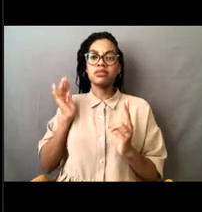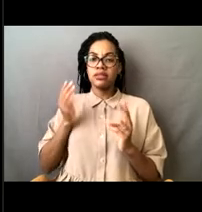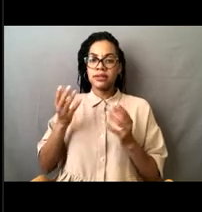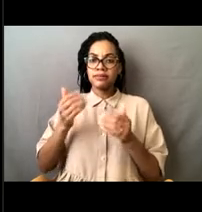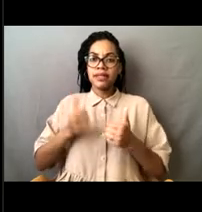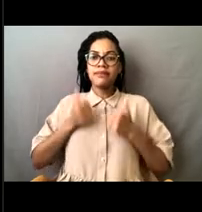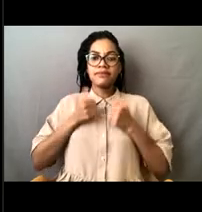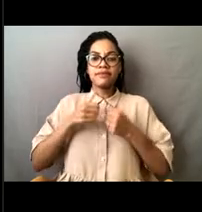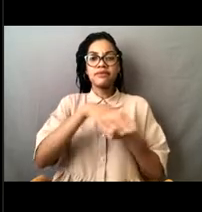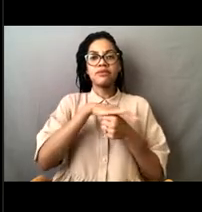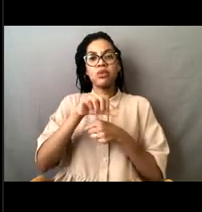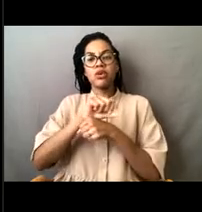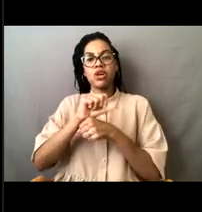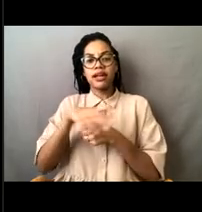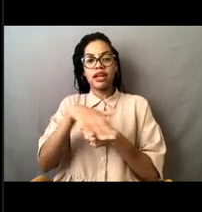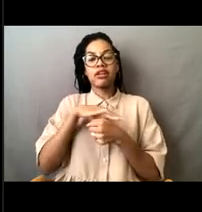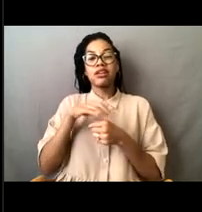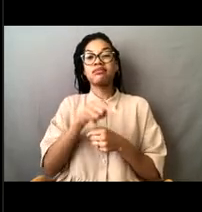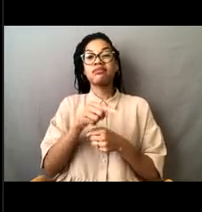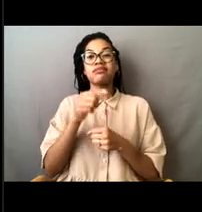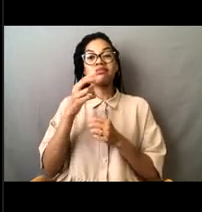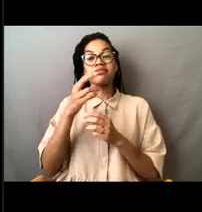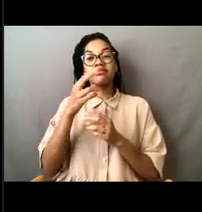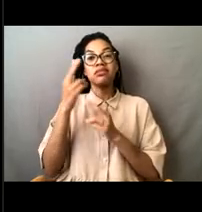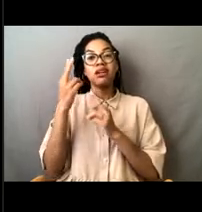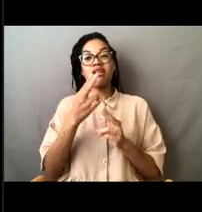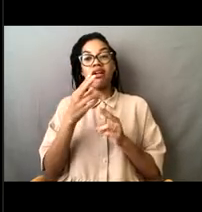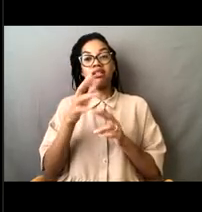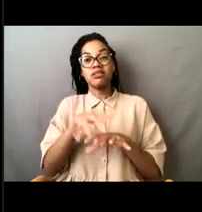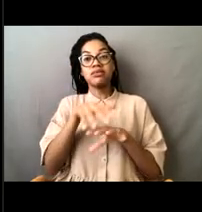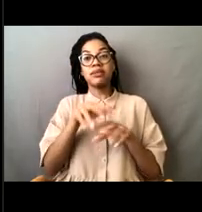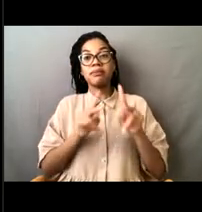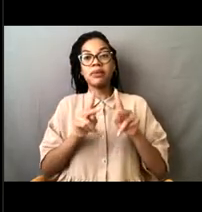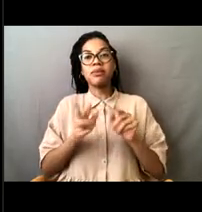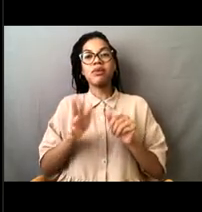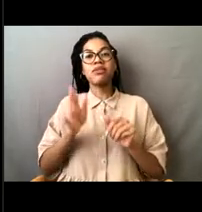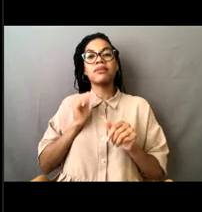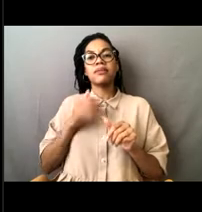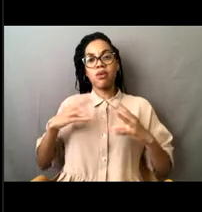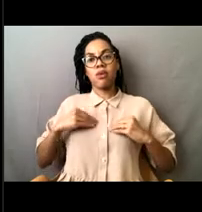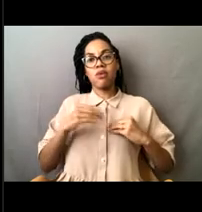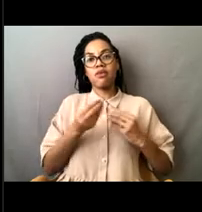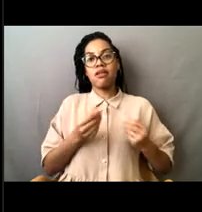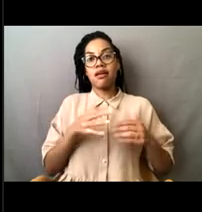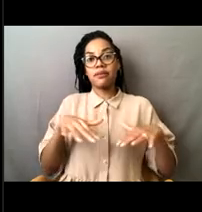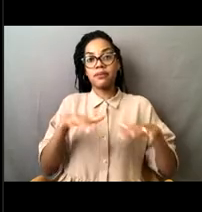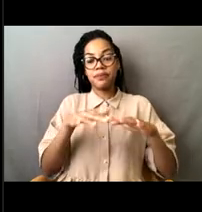and much to share with us. We acknowledge that Ashley and Caroline are coming to us from the Champlain Watershed.